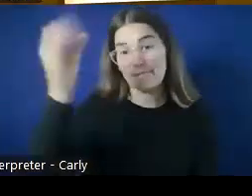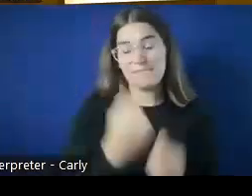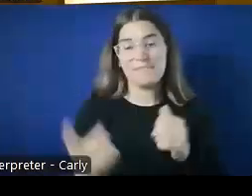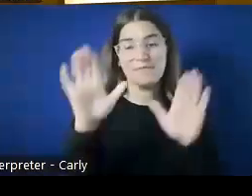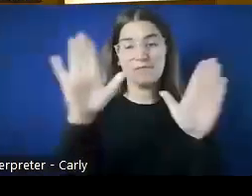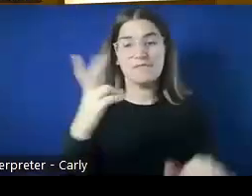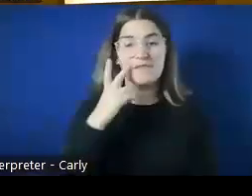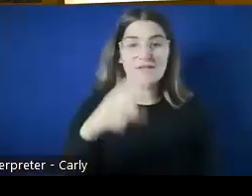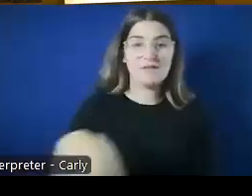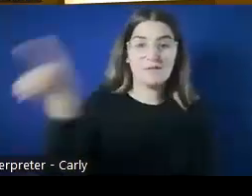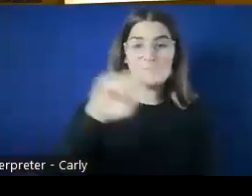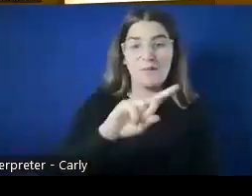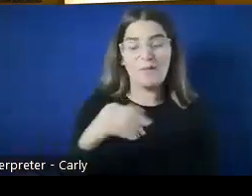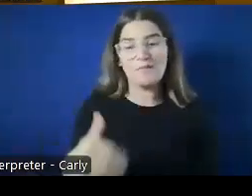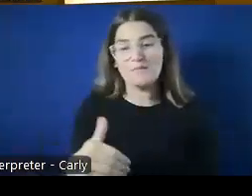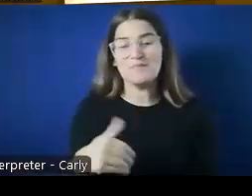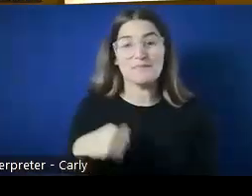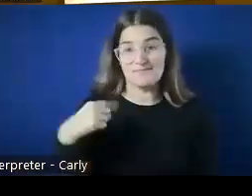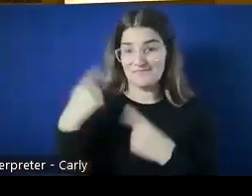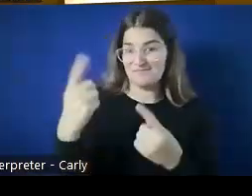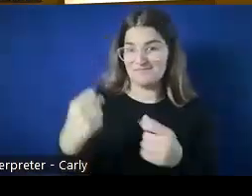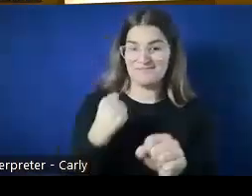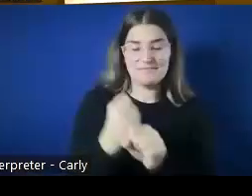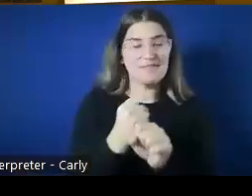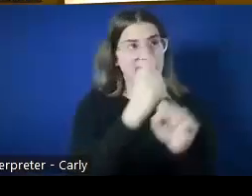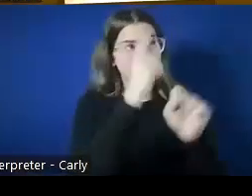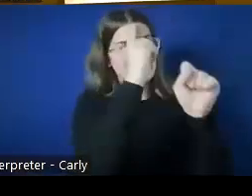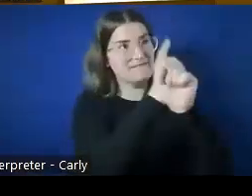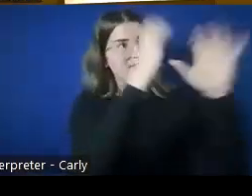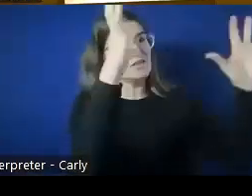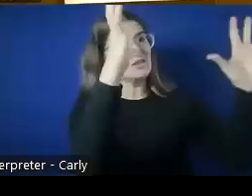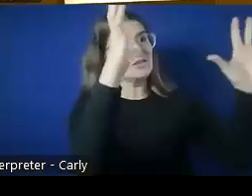been really great to kind of have this vision and think of the design but over the last few months